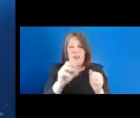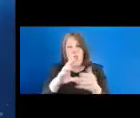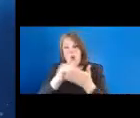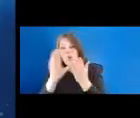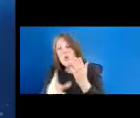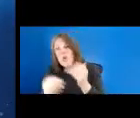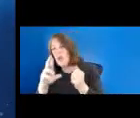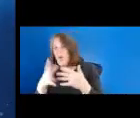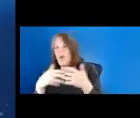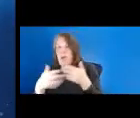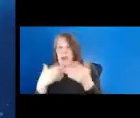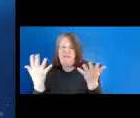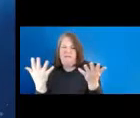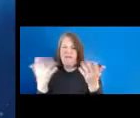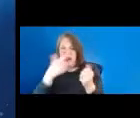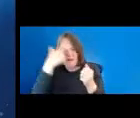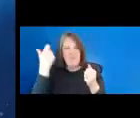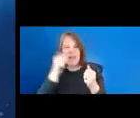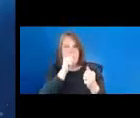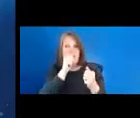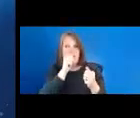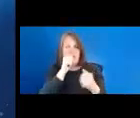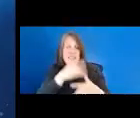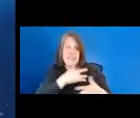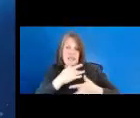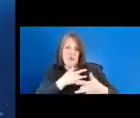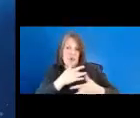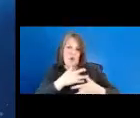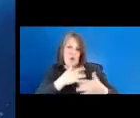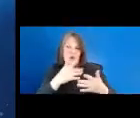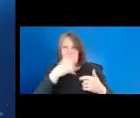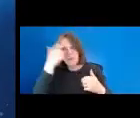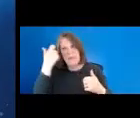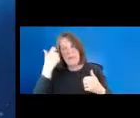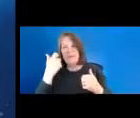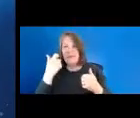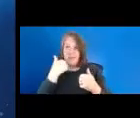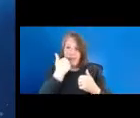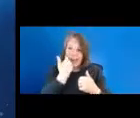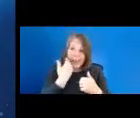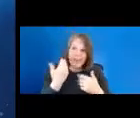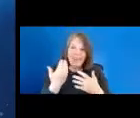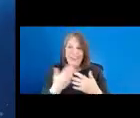whatever, because of privacy concerns, because of shyness and sitting in front of the video